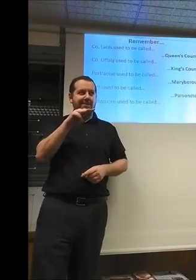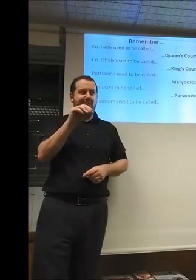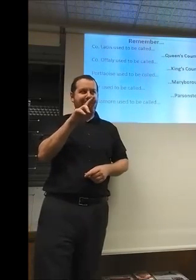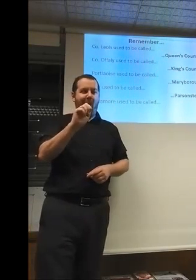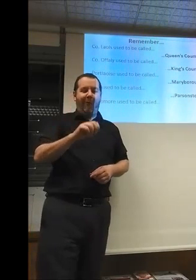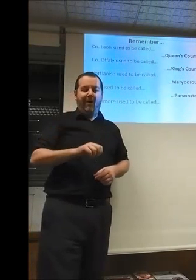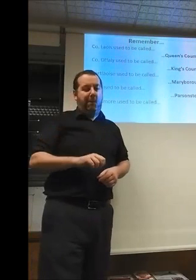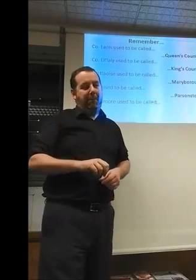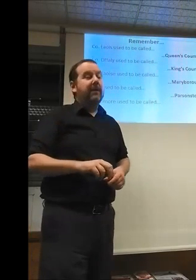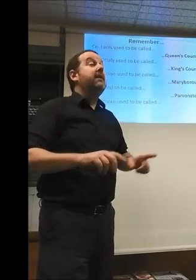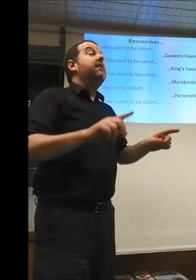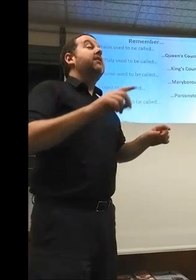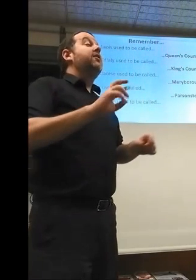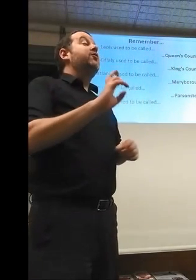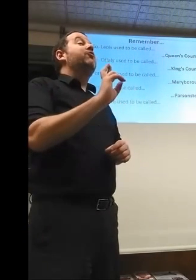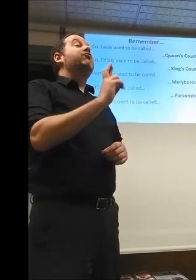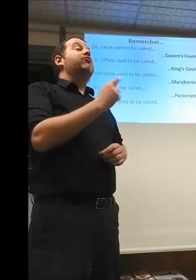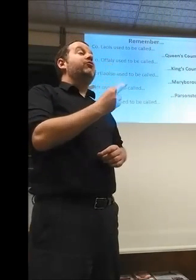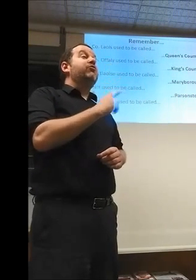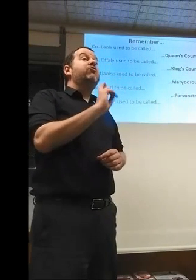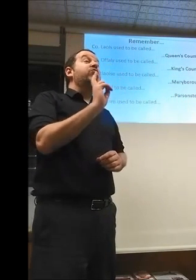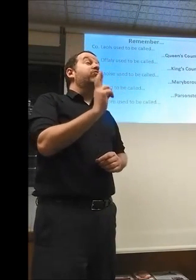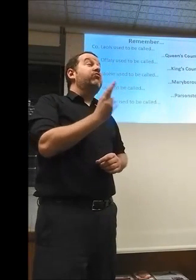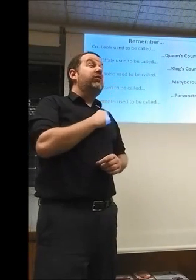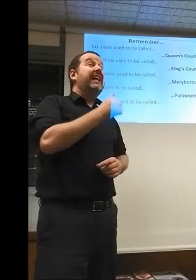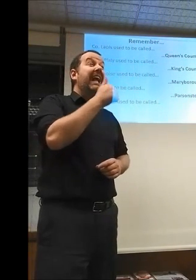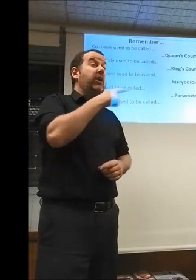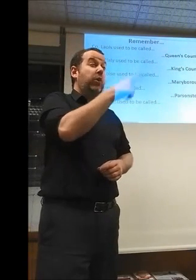Emo..